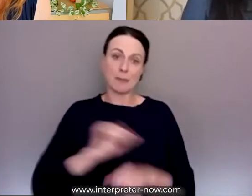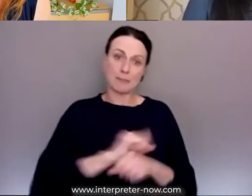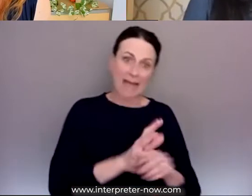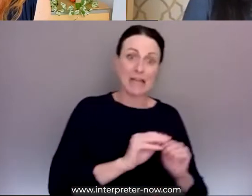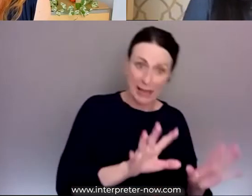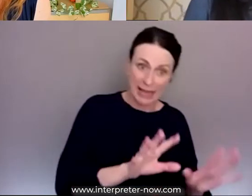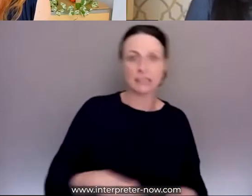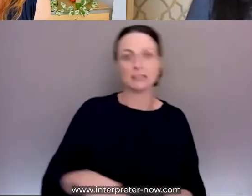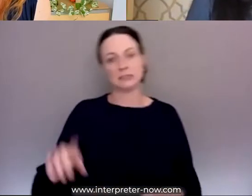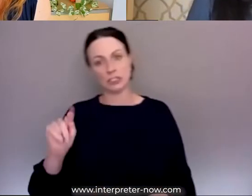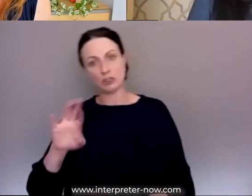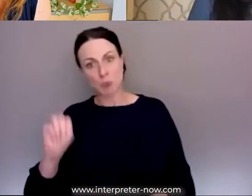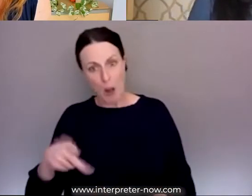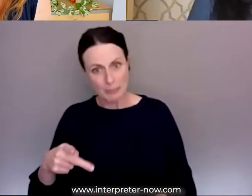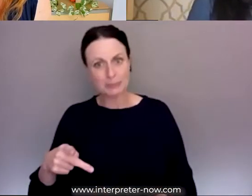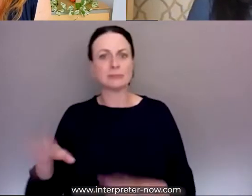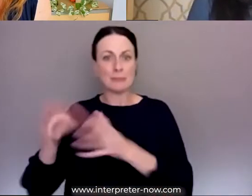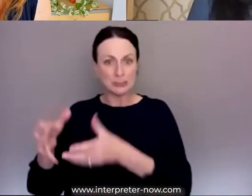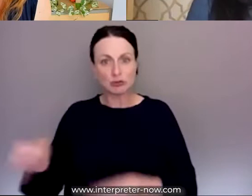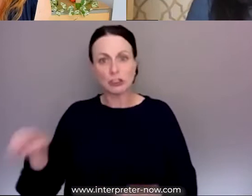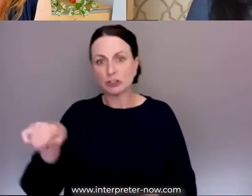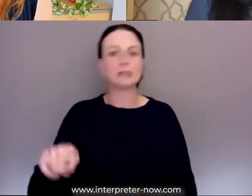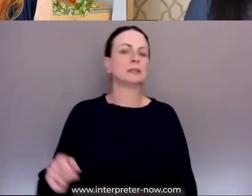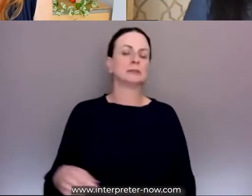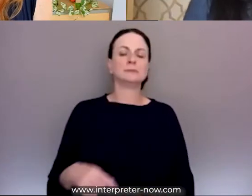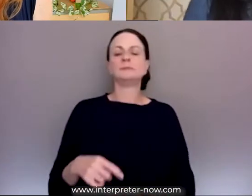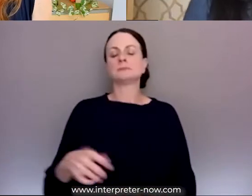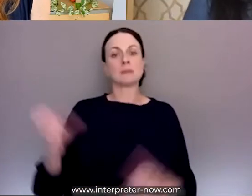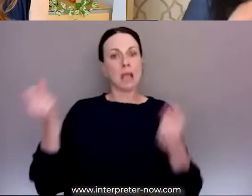Trump administration, with a lot of the things that were presented to us.